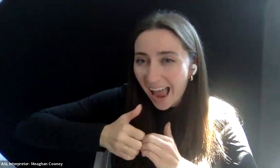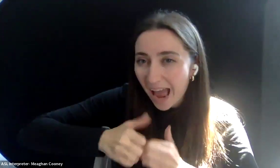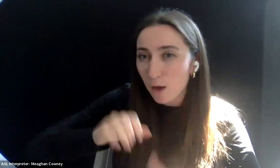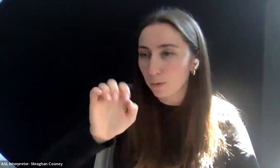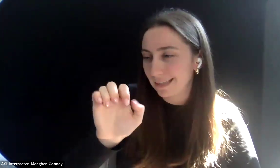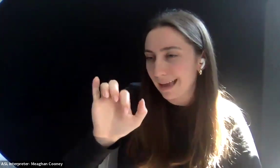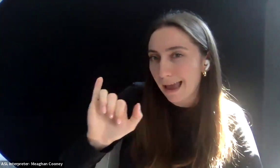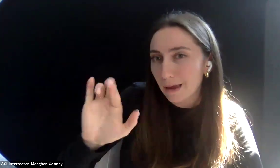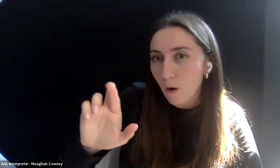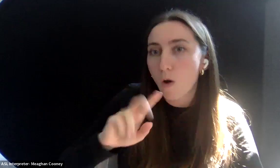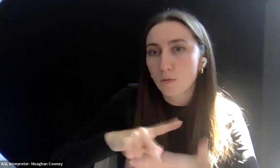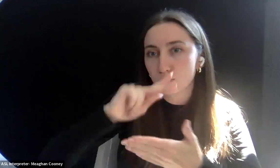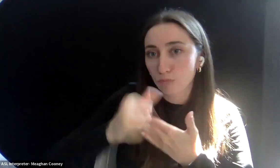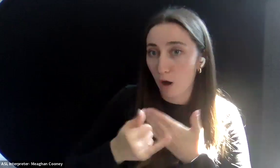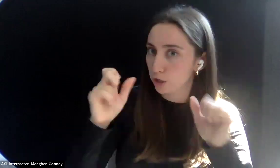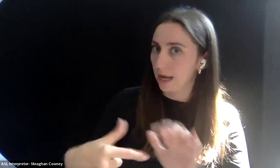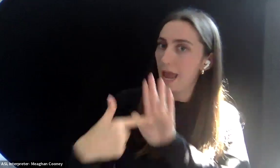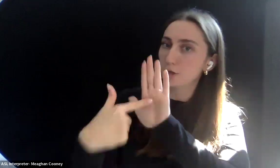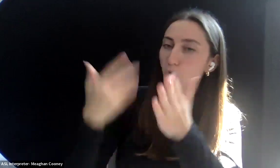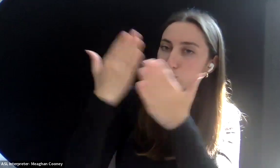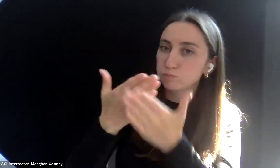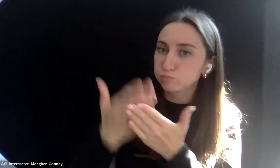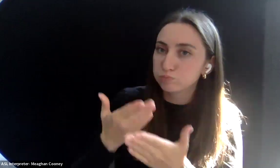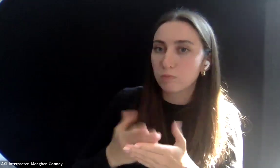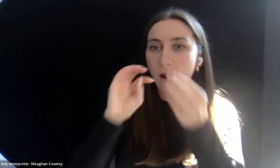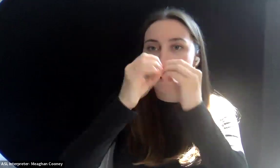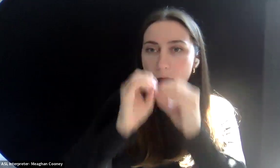demonstrate in a quantitative fashion that it's taking